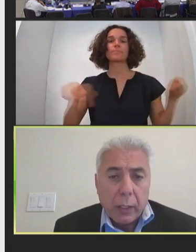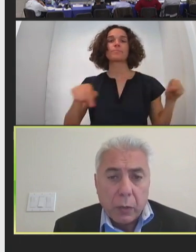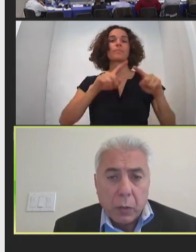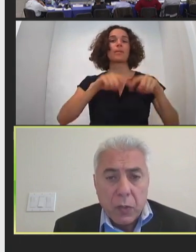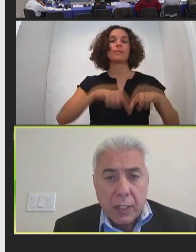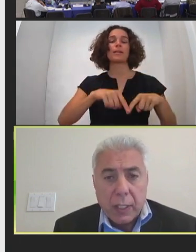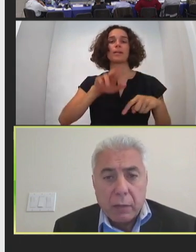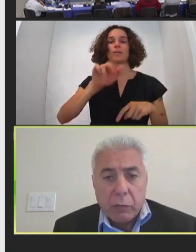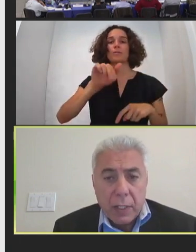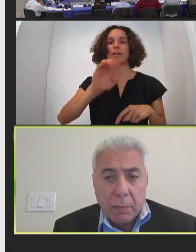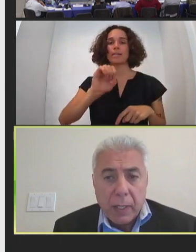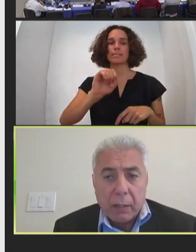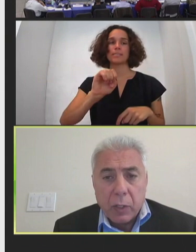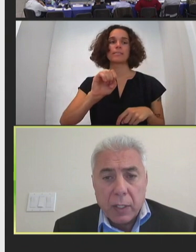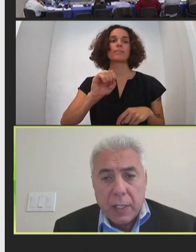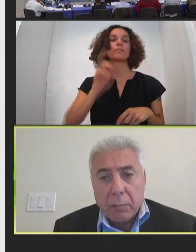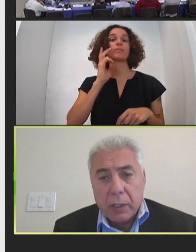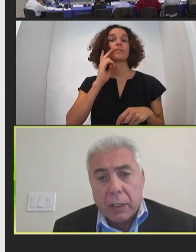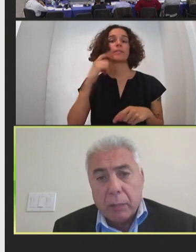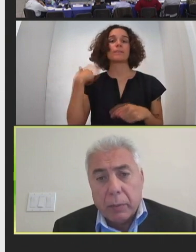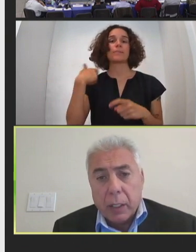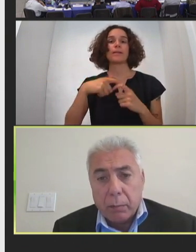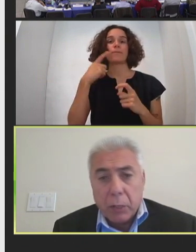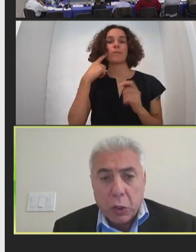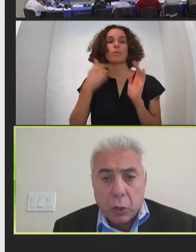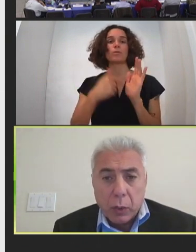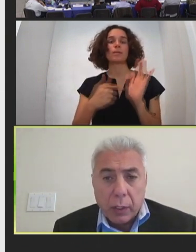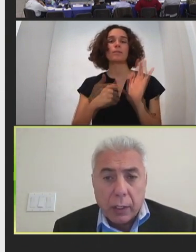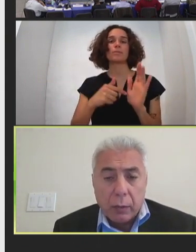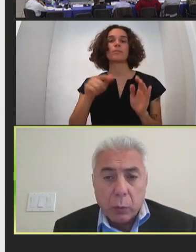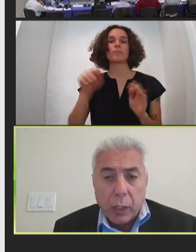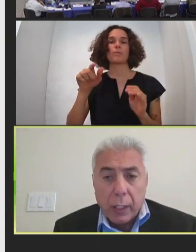And you could see here, for Hispanic for example, DTP are much lower than White,